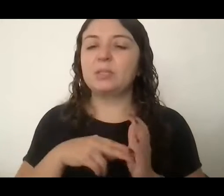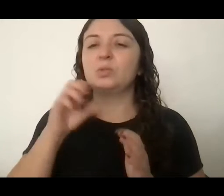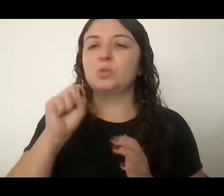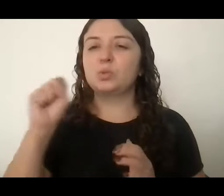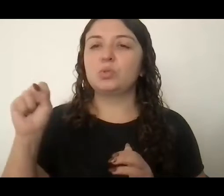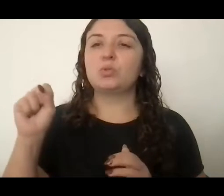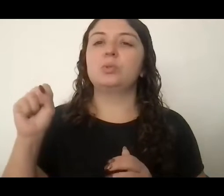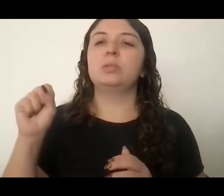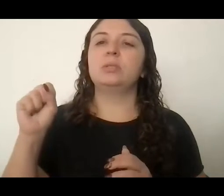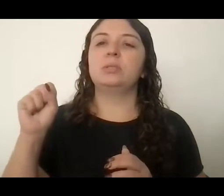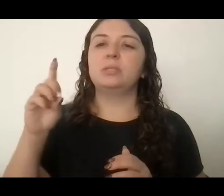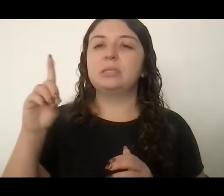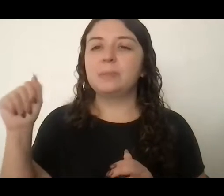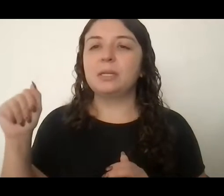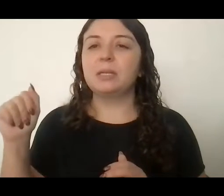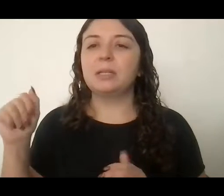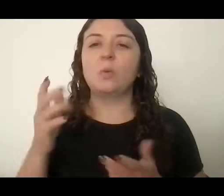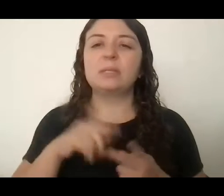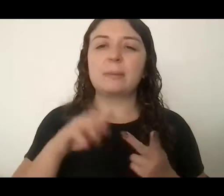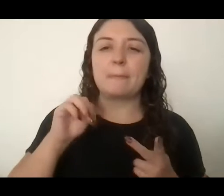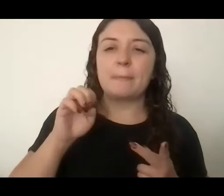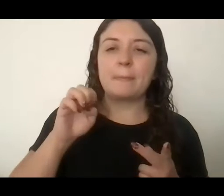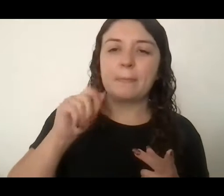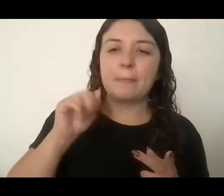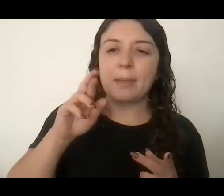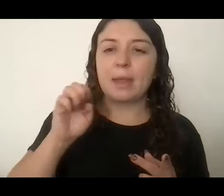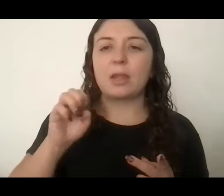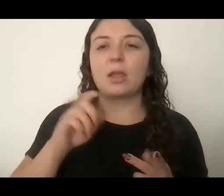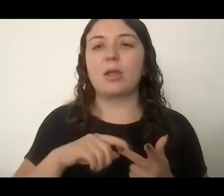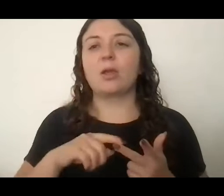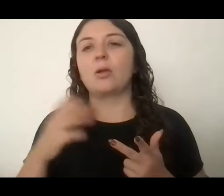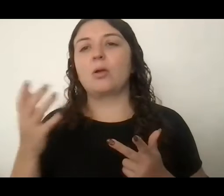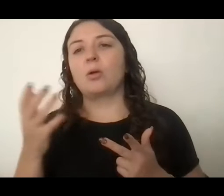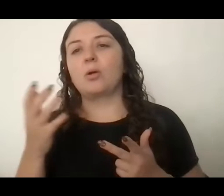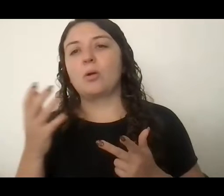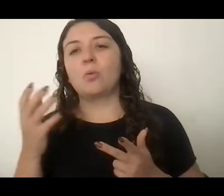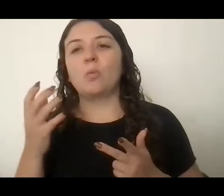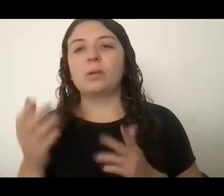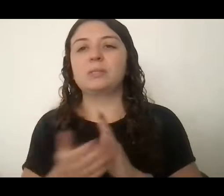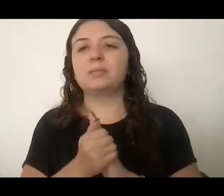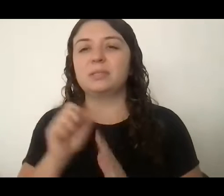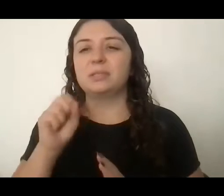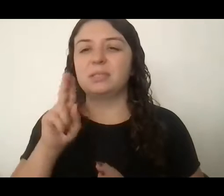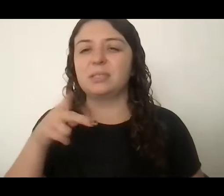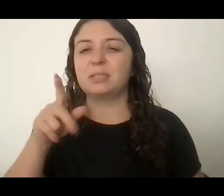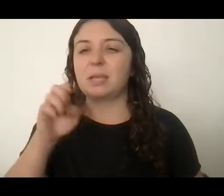is, what Medicare is, what Supplemental Security Income is, sort of laying the foundation for what